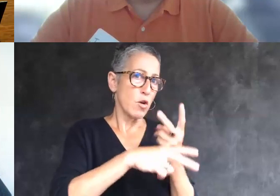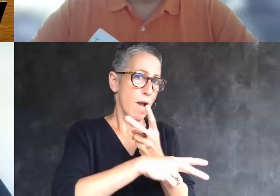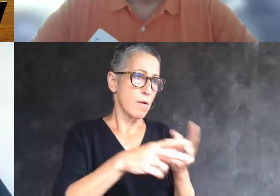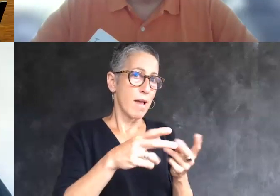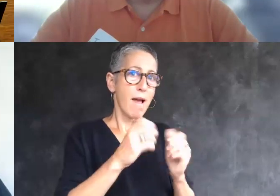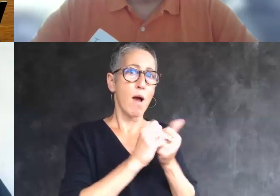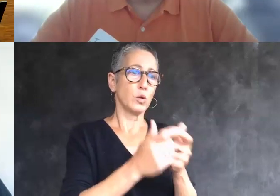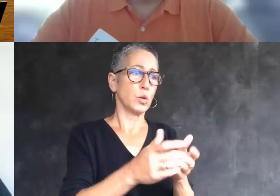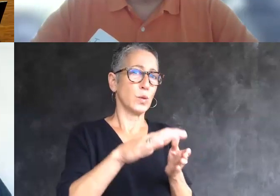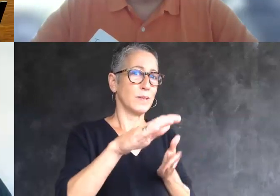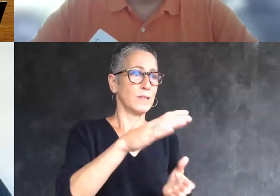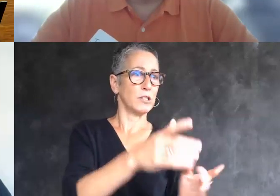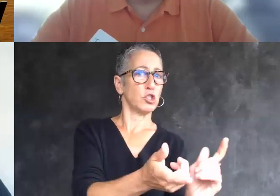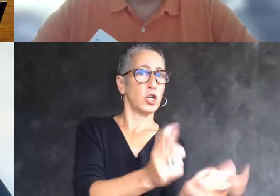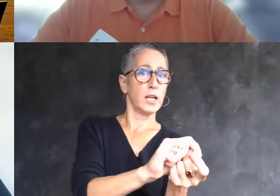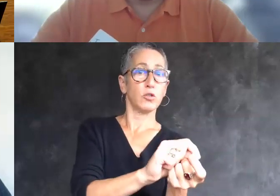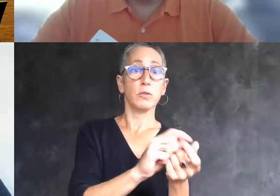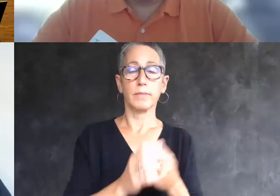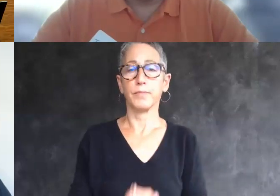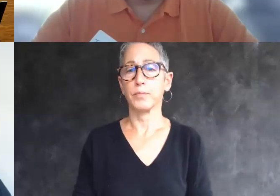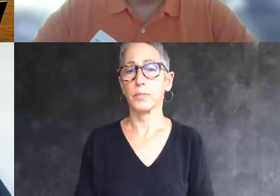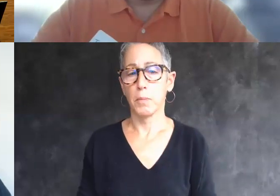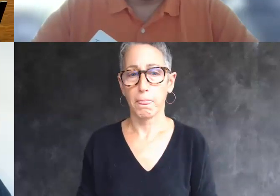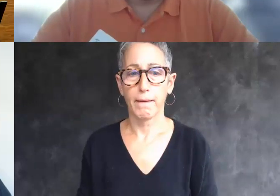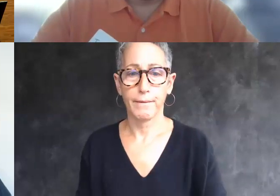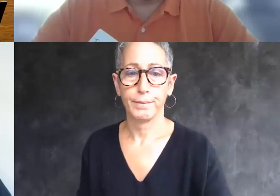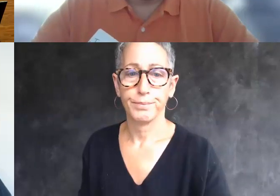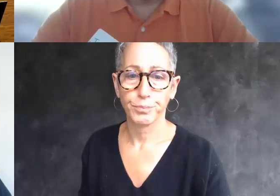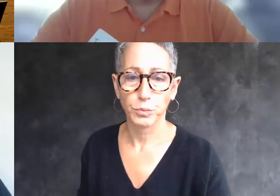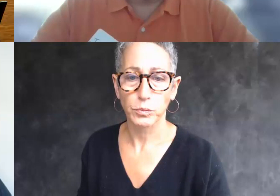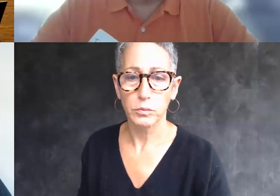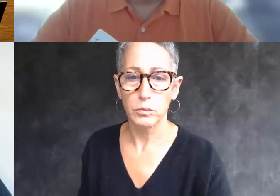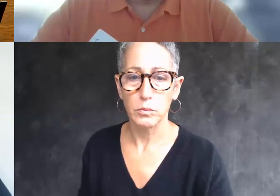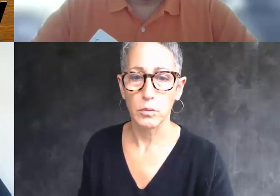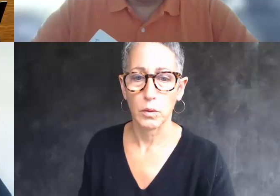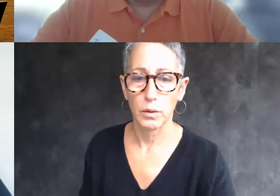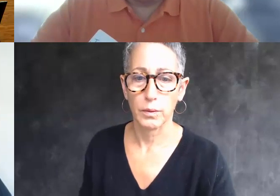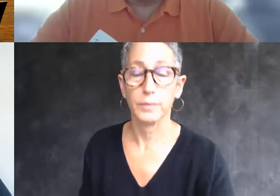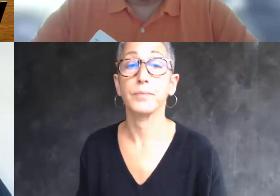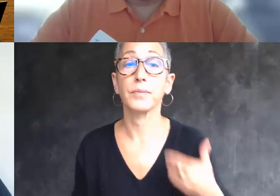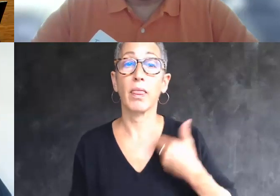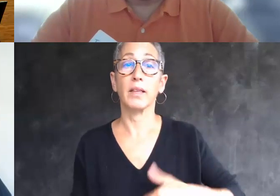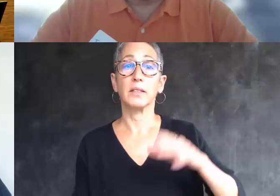Thank you, Briana. Alexander. So I'll be fast. This is Alex speaking.